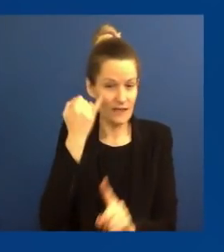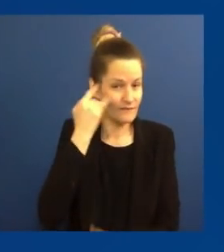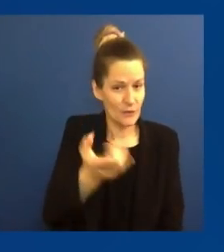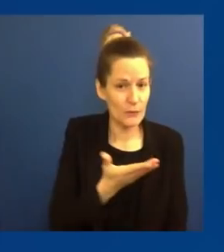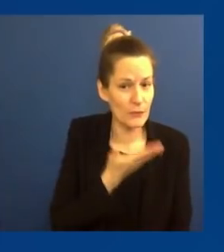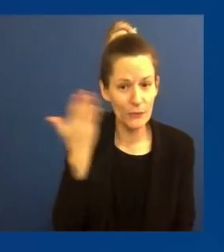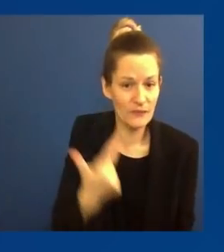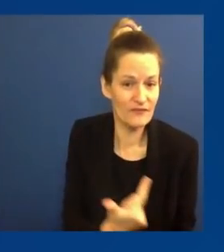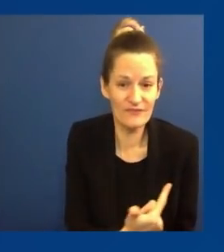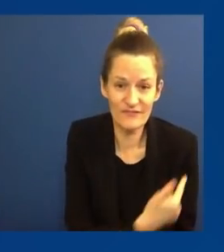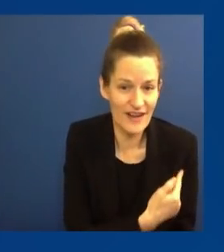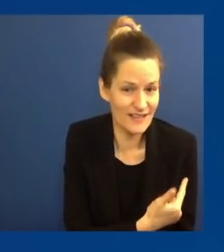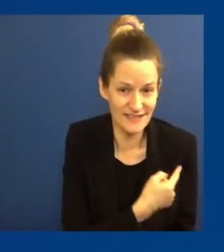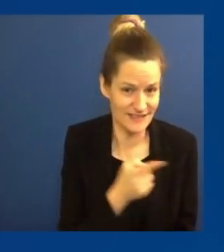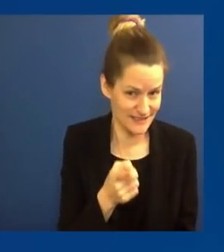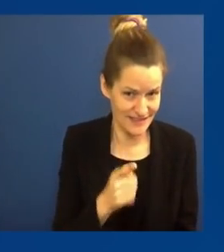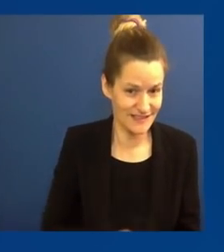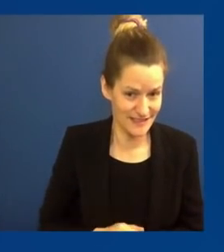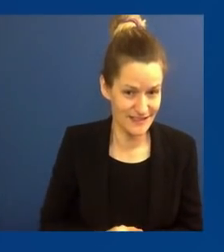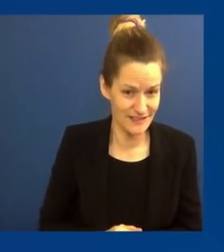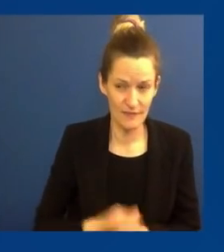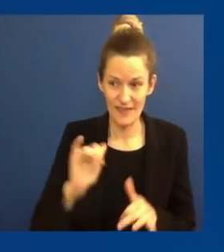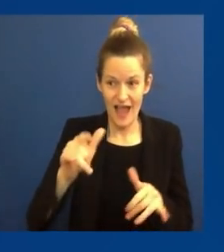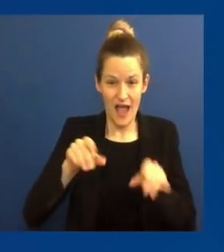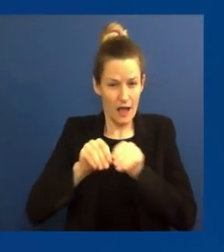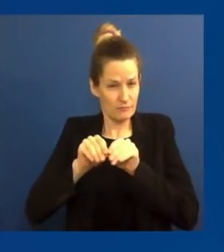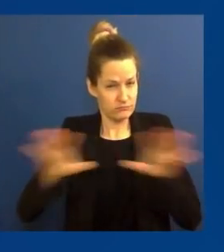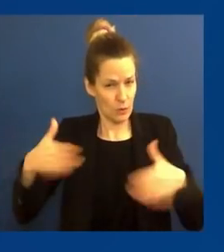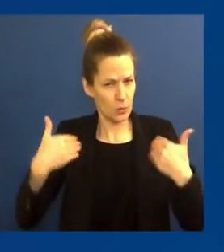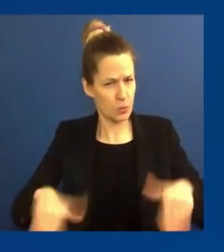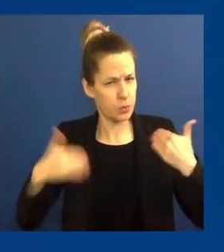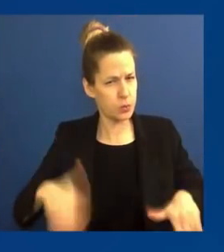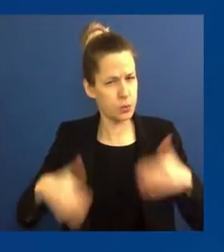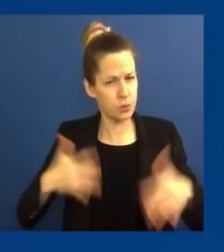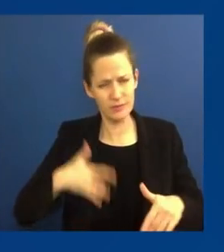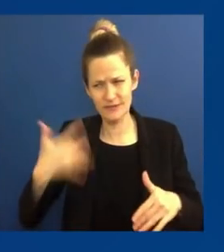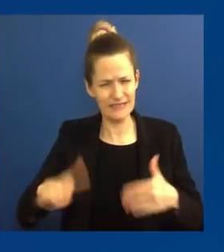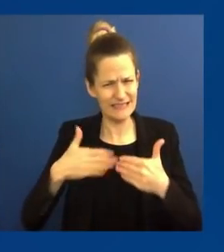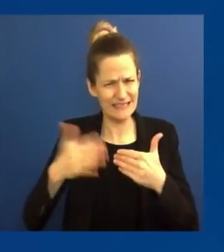There are still millions of people who are eligible for a booster dose and have not yet received one.